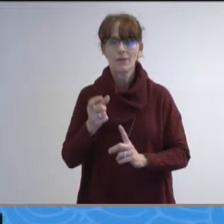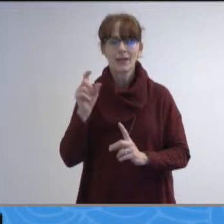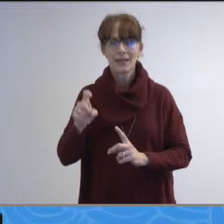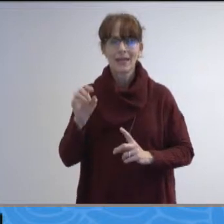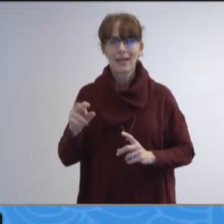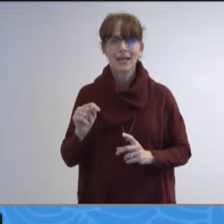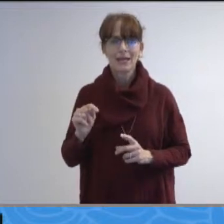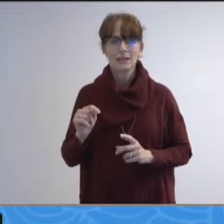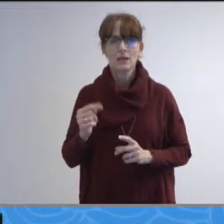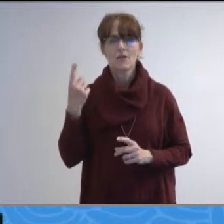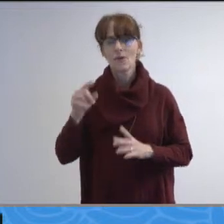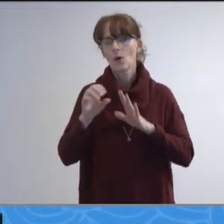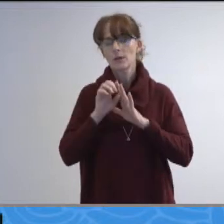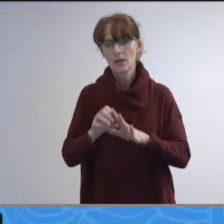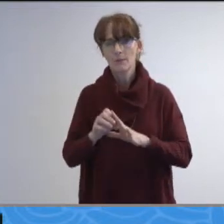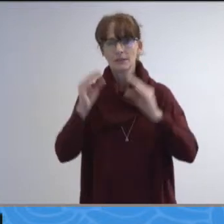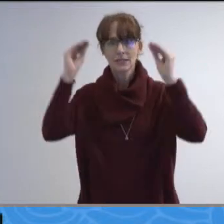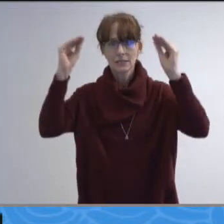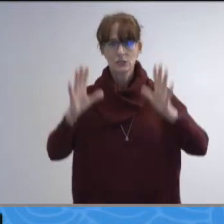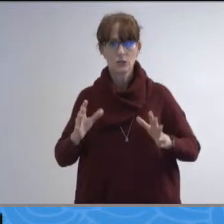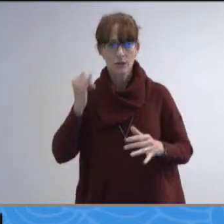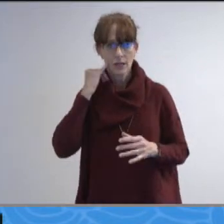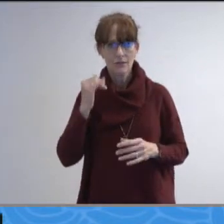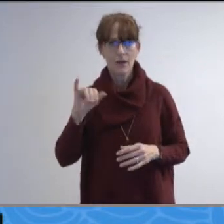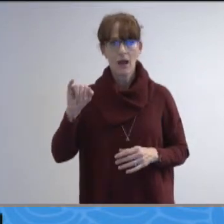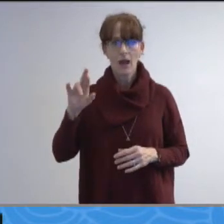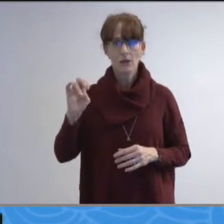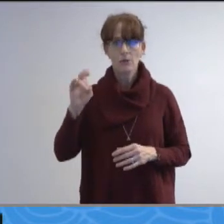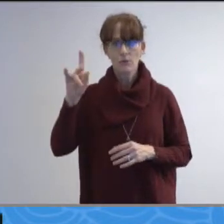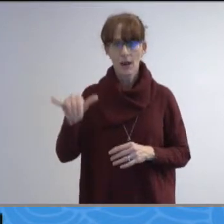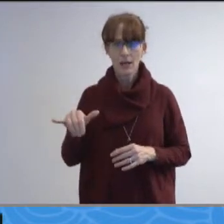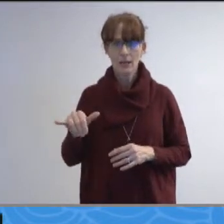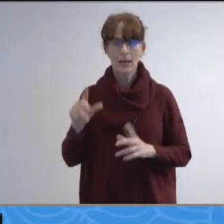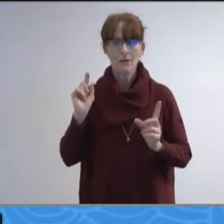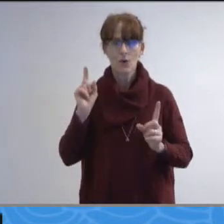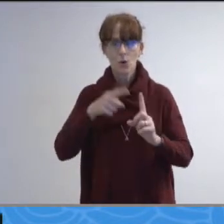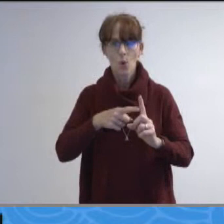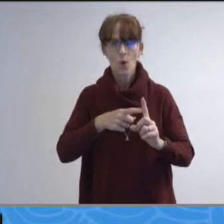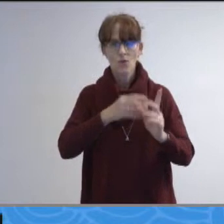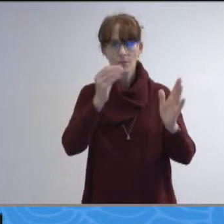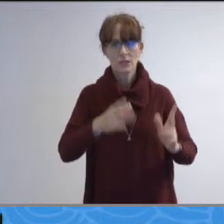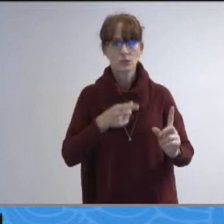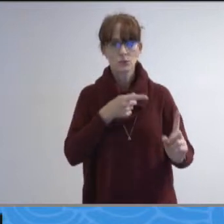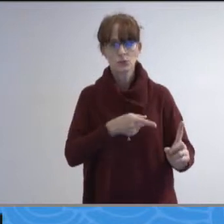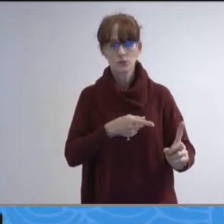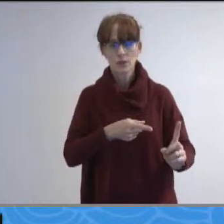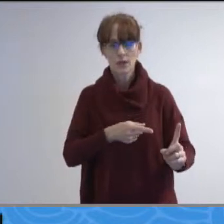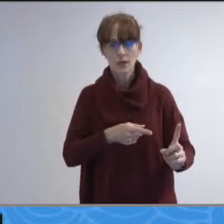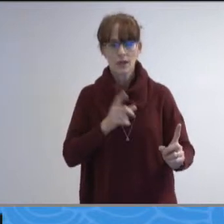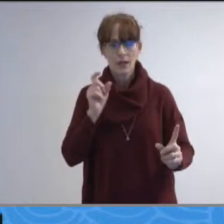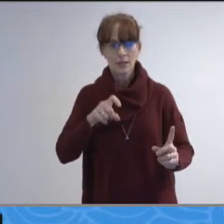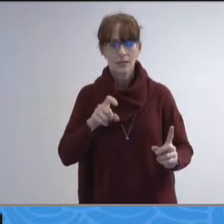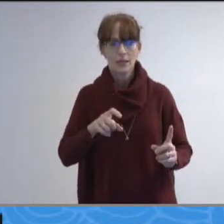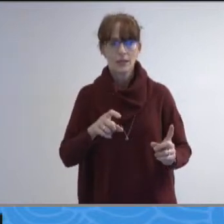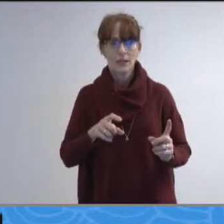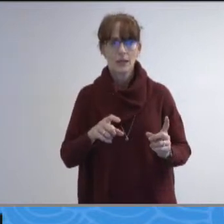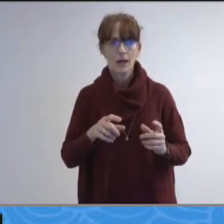So for example, as a teacher, if I gave i-Ready, and I know I have a goal for my student, and I know what my students' needs are, I might've seen that I have a student